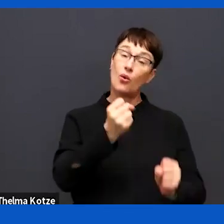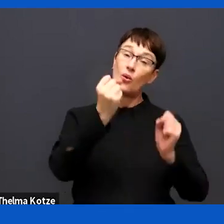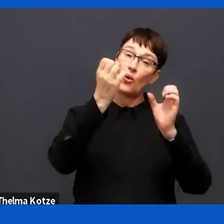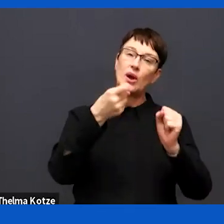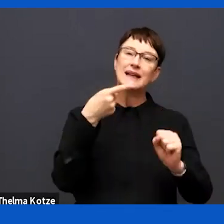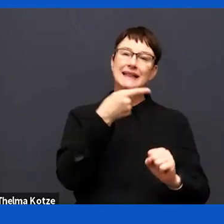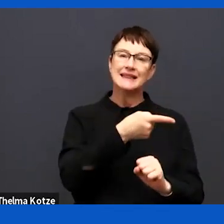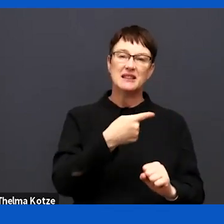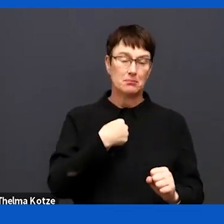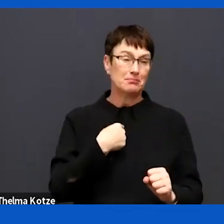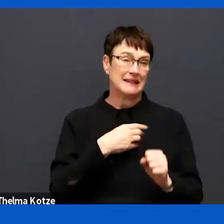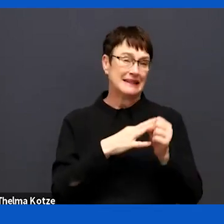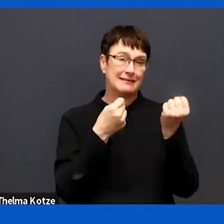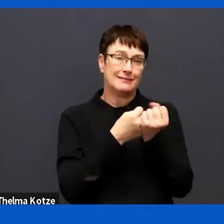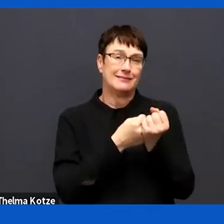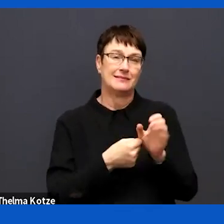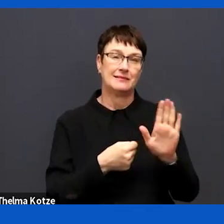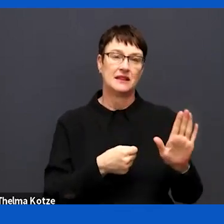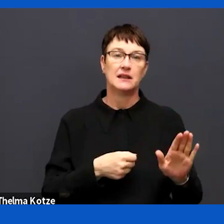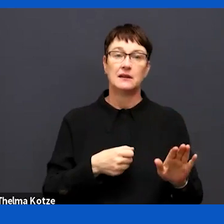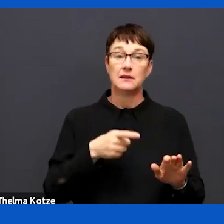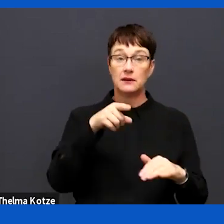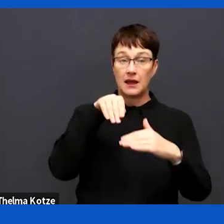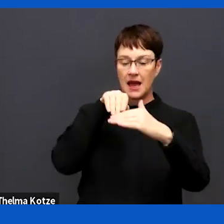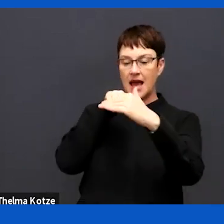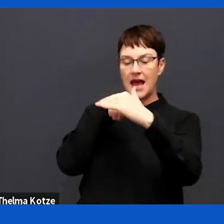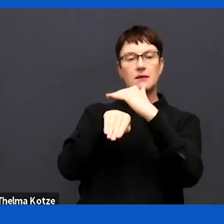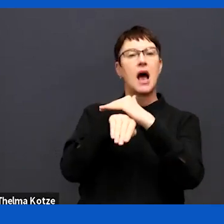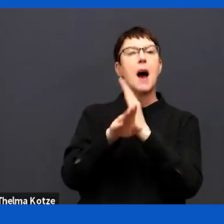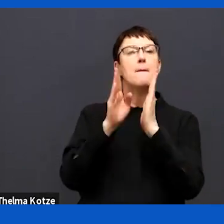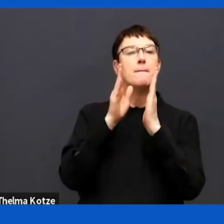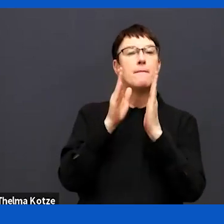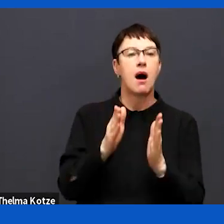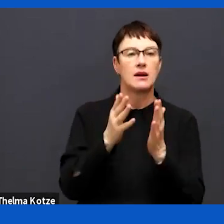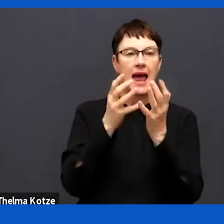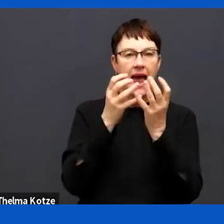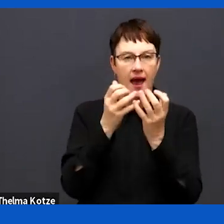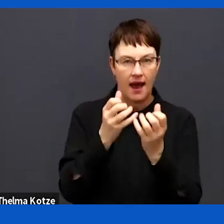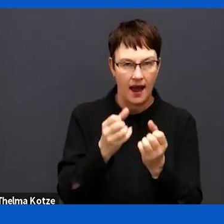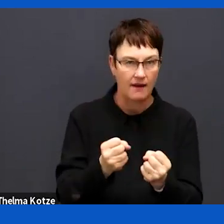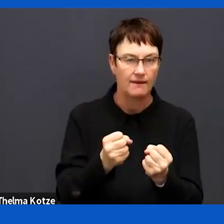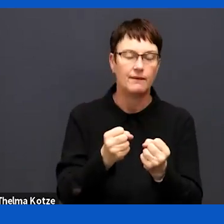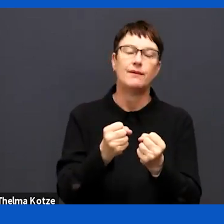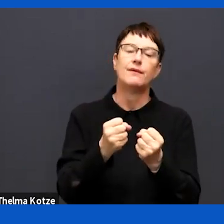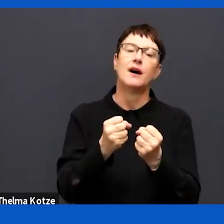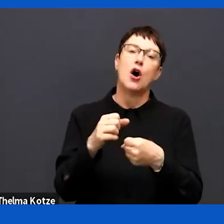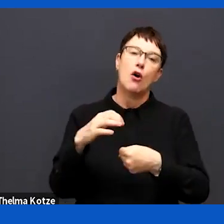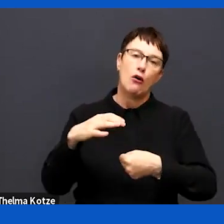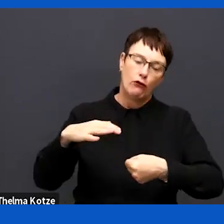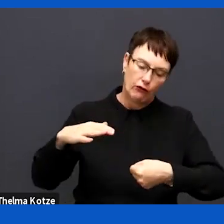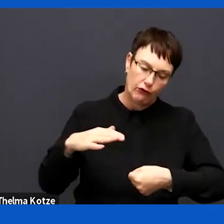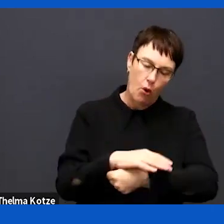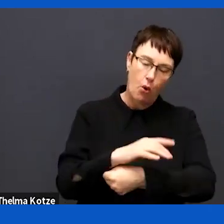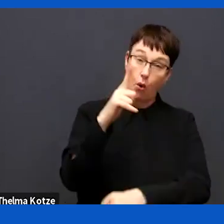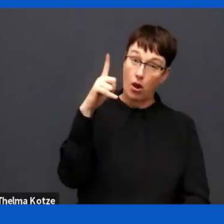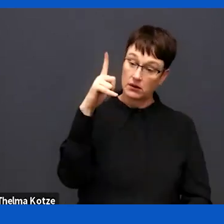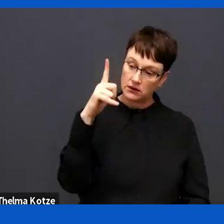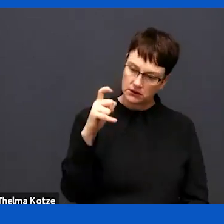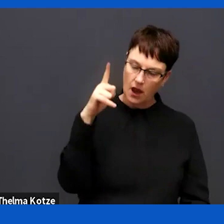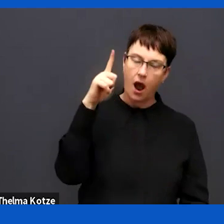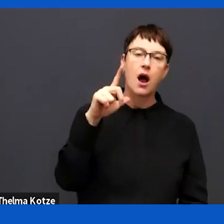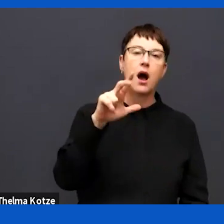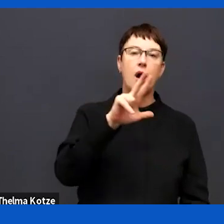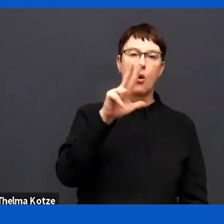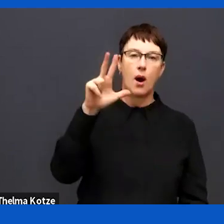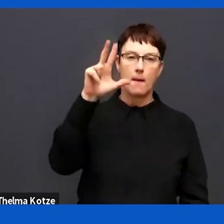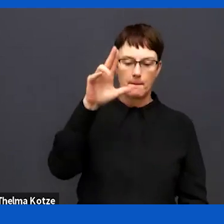wrote the international standard ISO, to help organizations how to get good at accessibility.